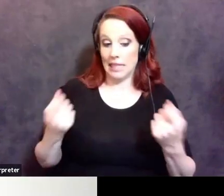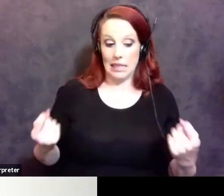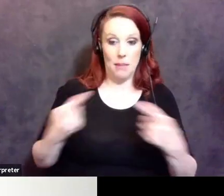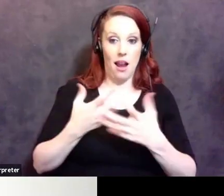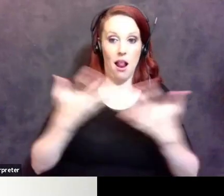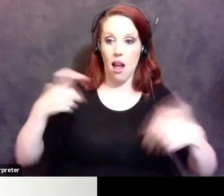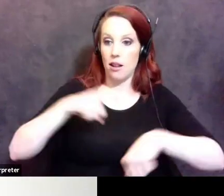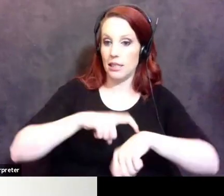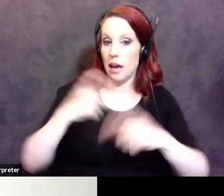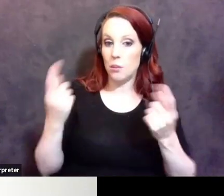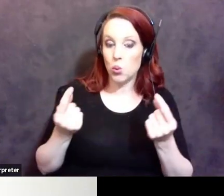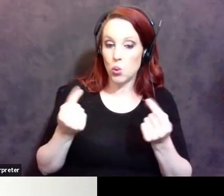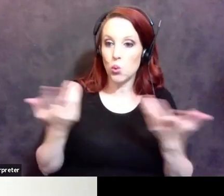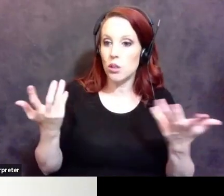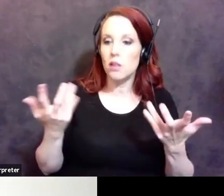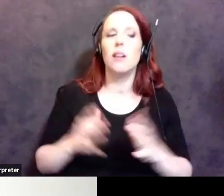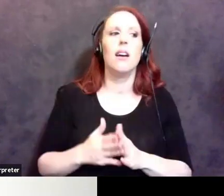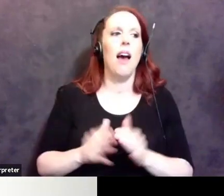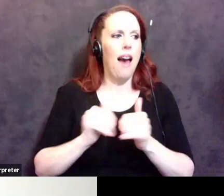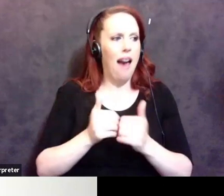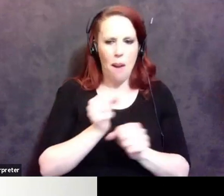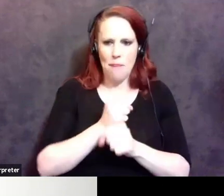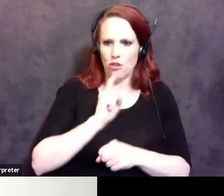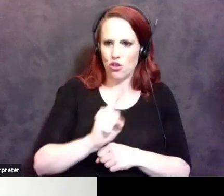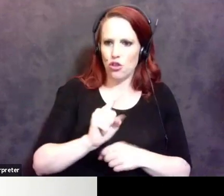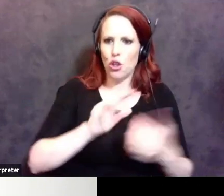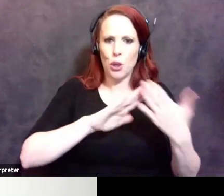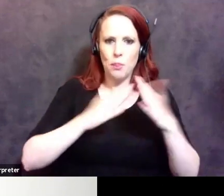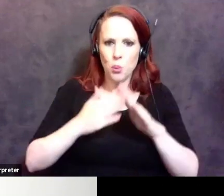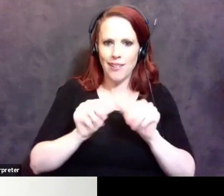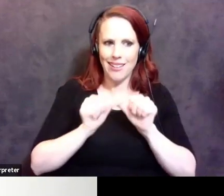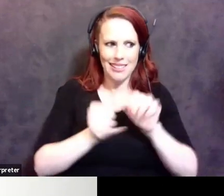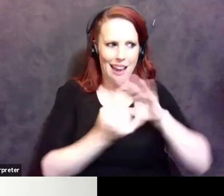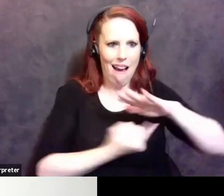make sure that a community that is consistently socially isolated and excluded, how can we